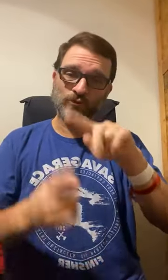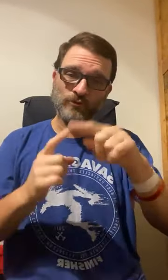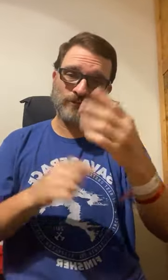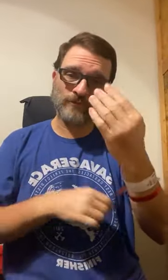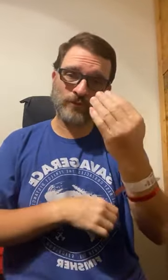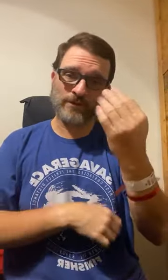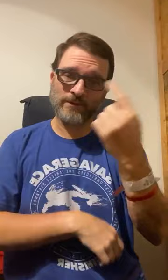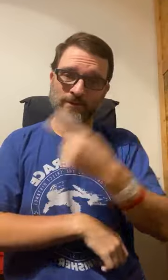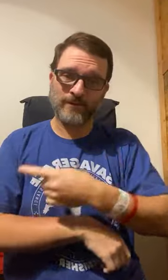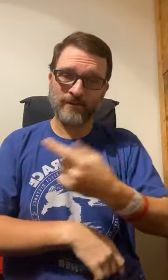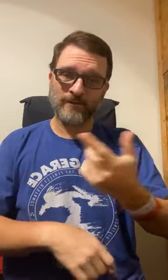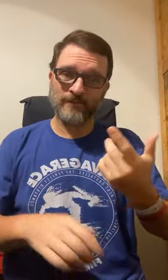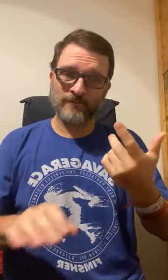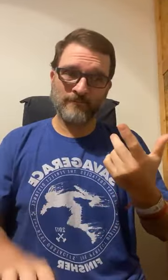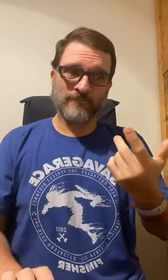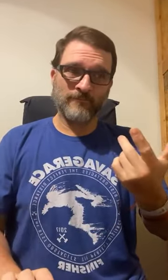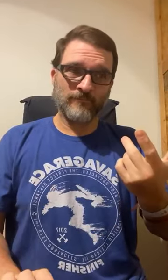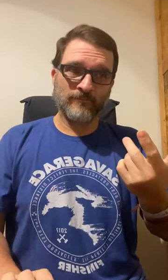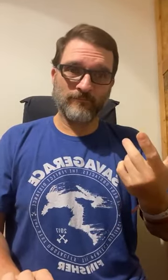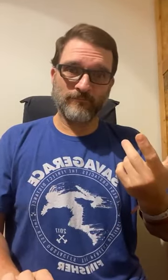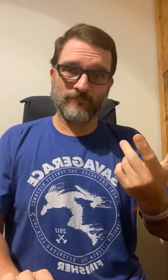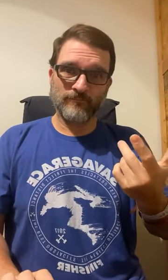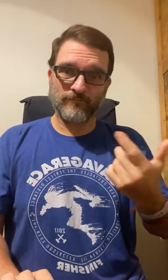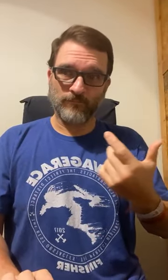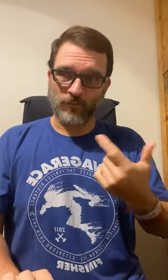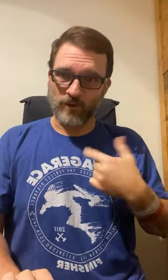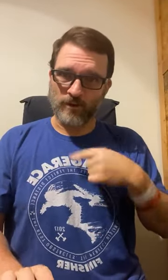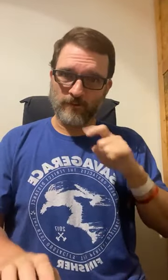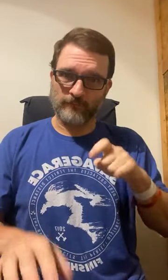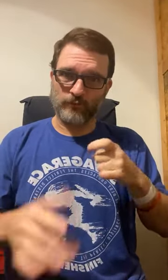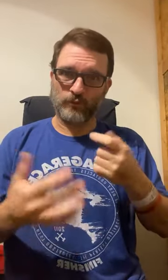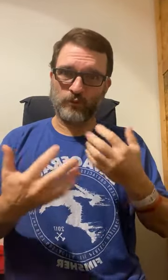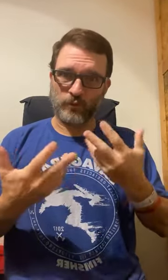They said it will take 2 to 14 days to get results.